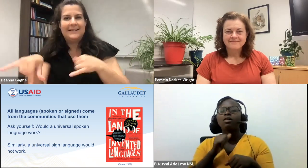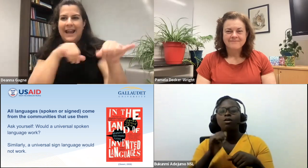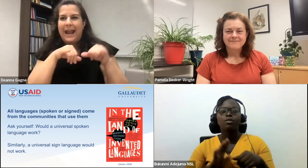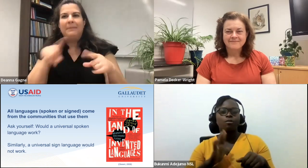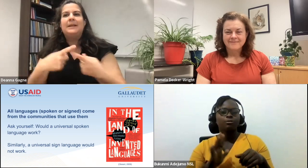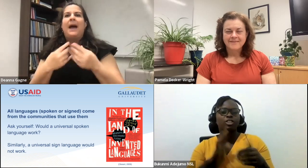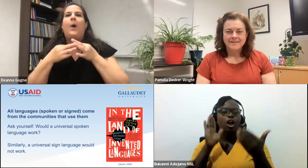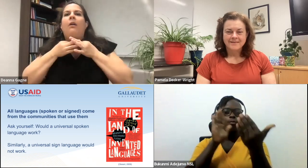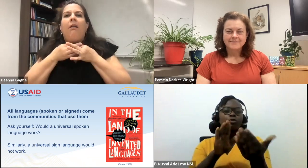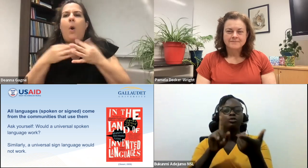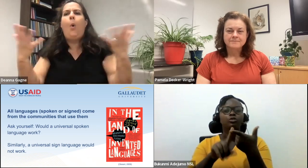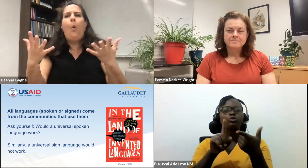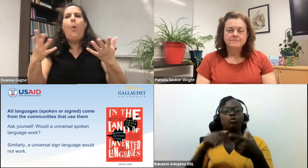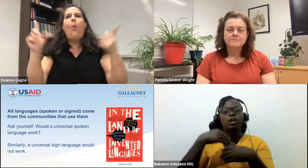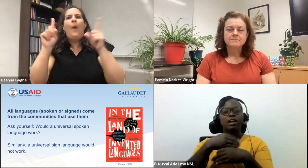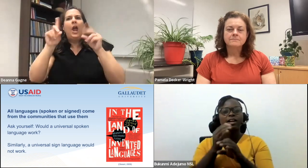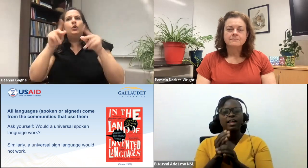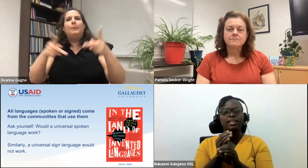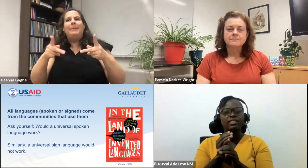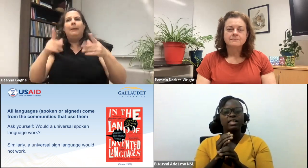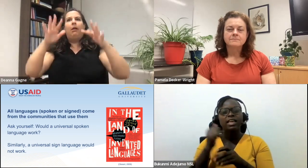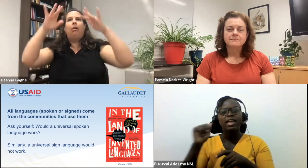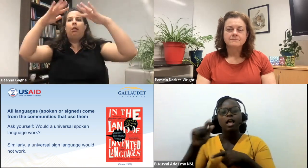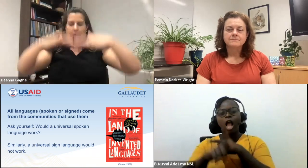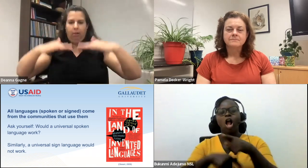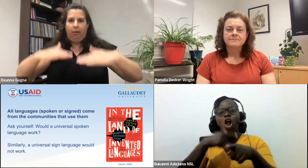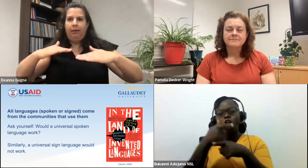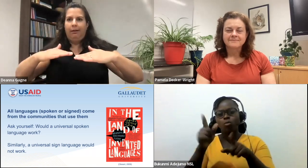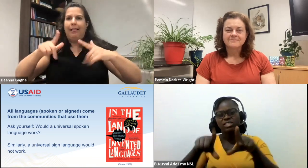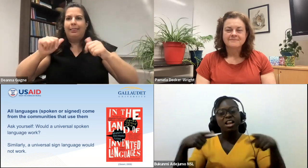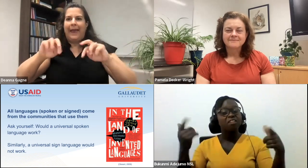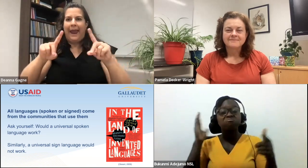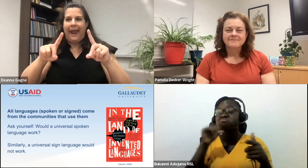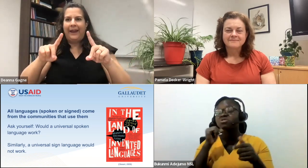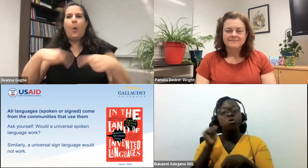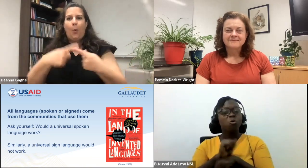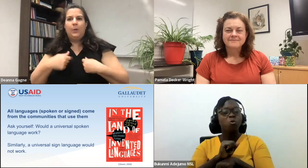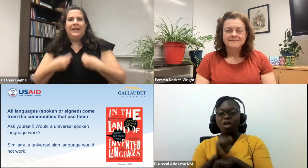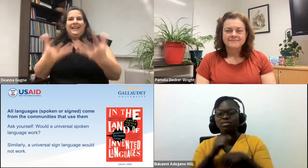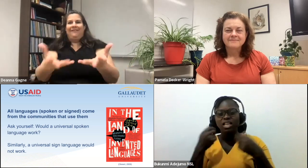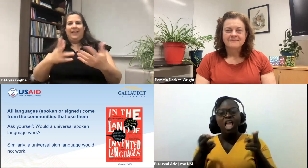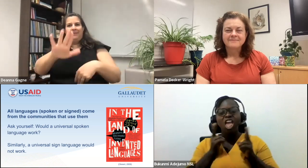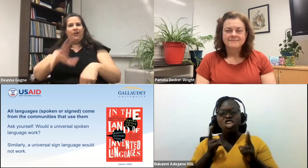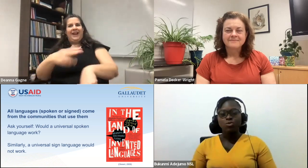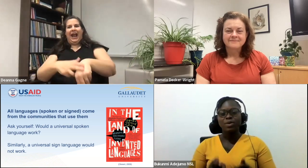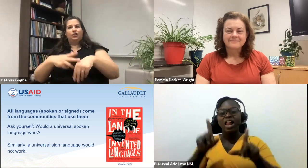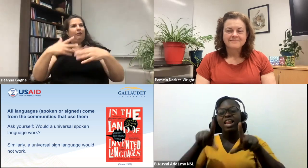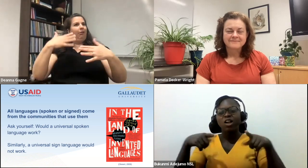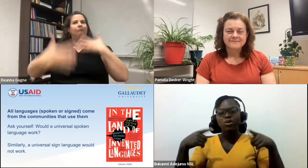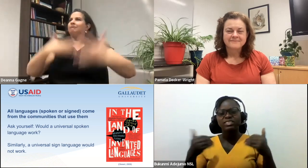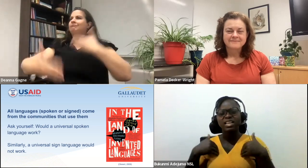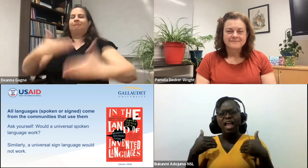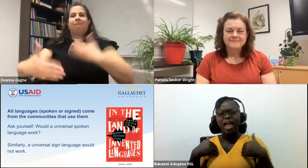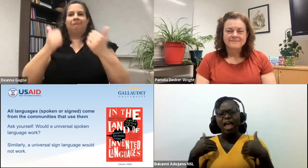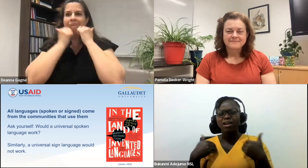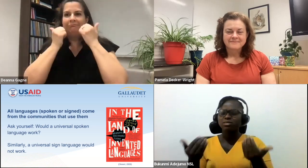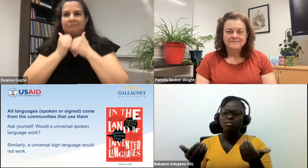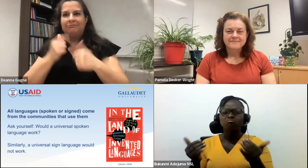has commonalities across language, but they're not the same across the world, and neither can signing which we forced to fit that single box. Right?